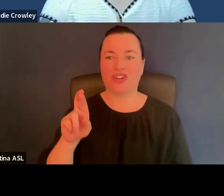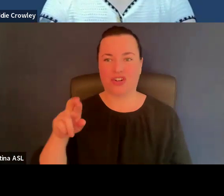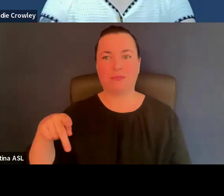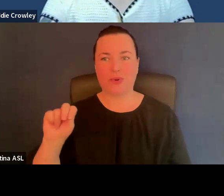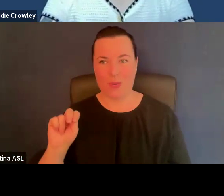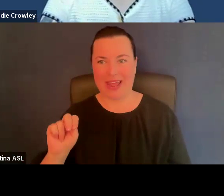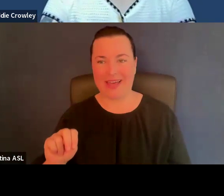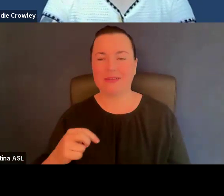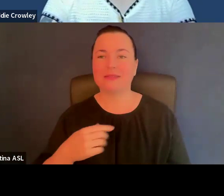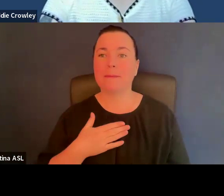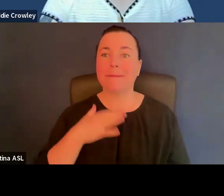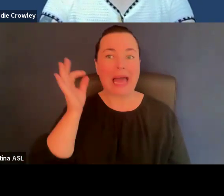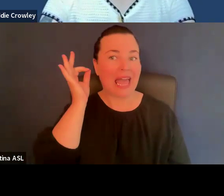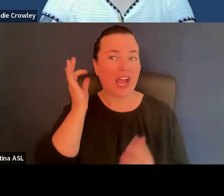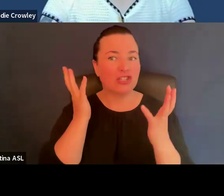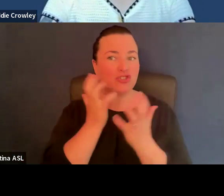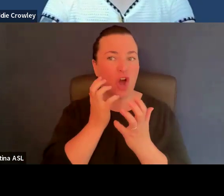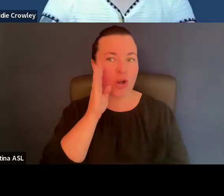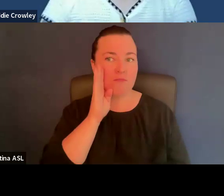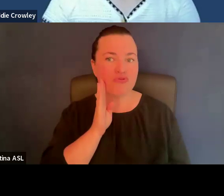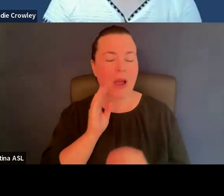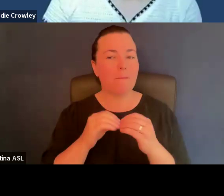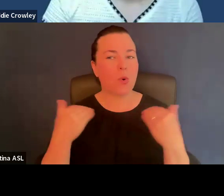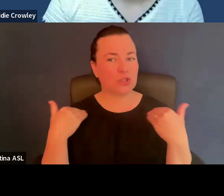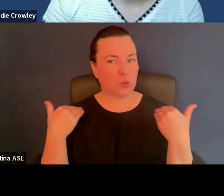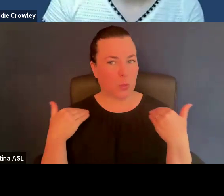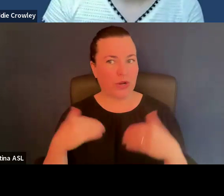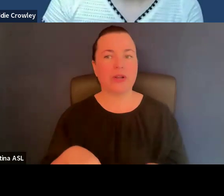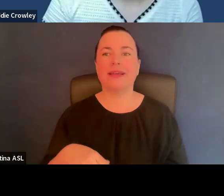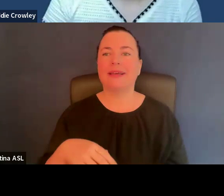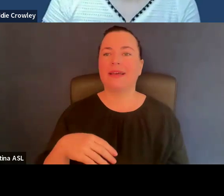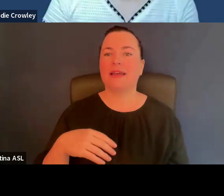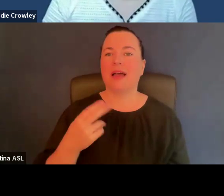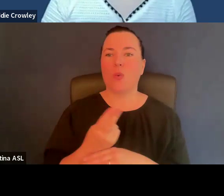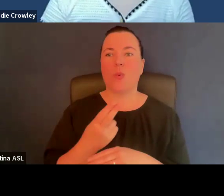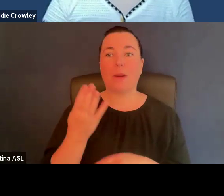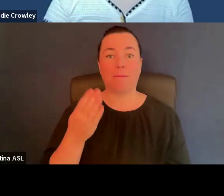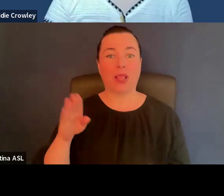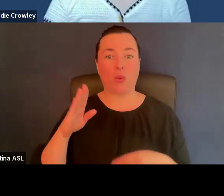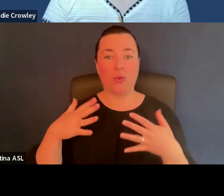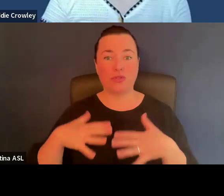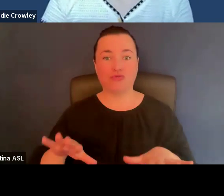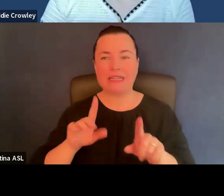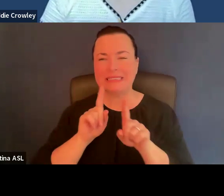My hair is dark brown, shoulder length. I'm wearing a blue dress with different color stars on it.